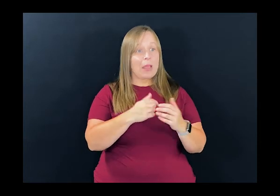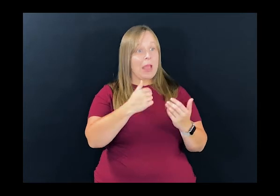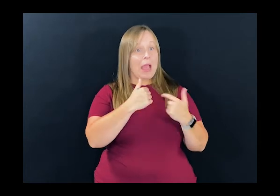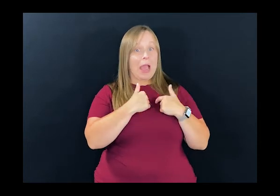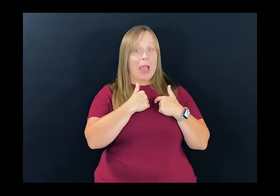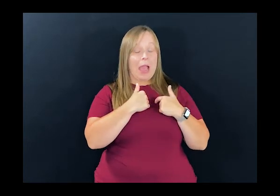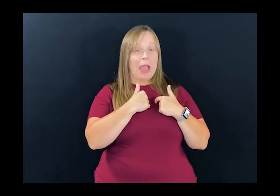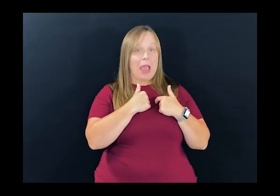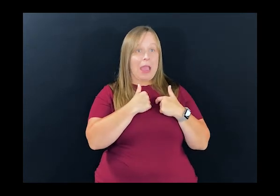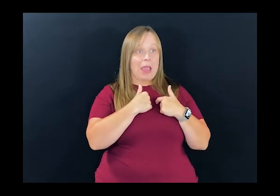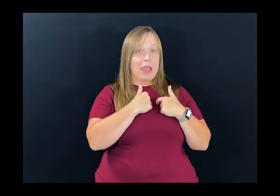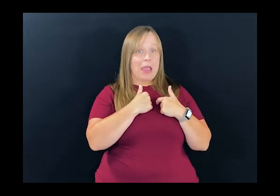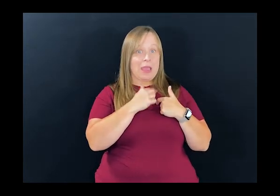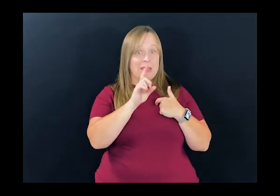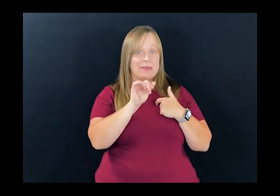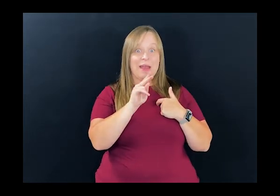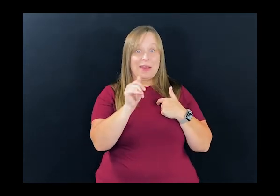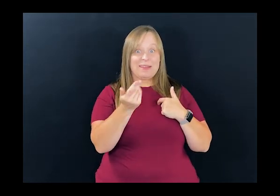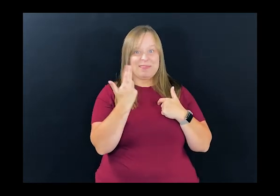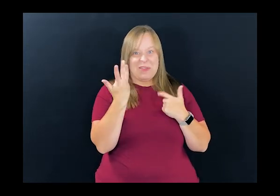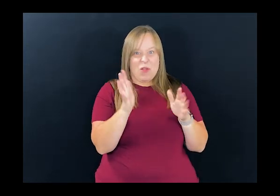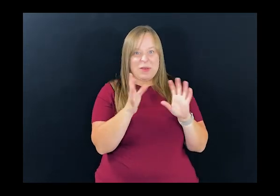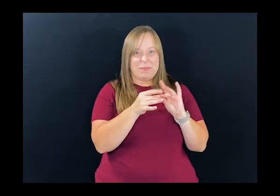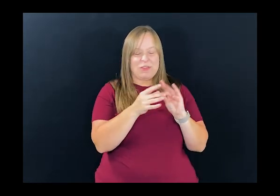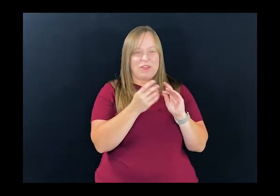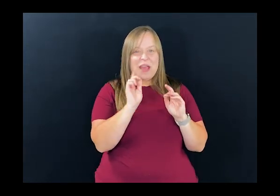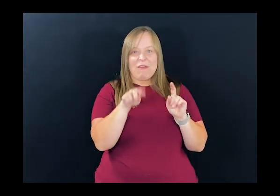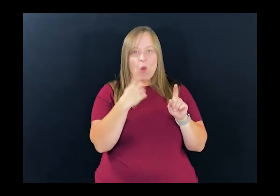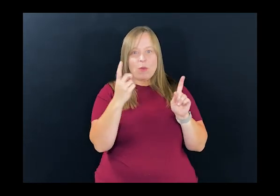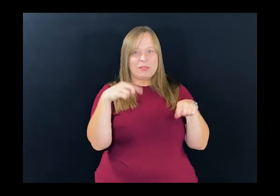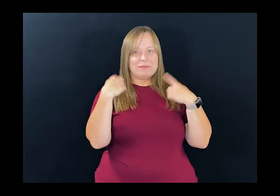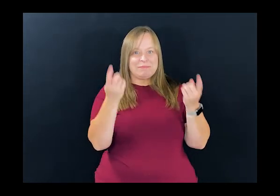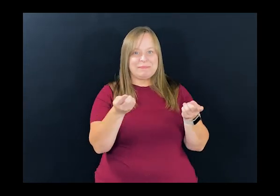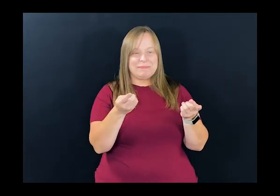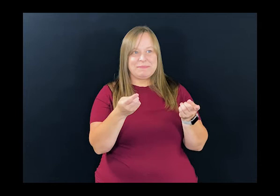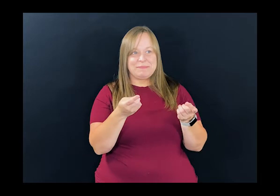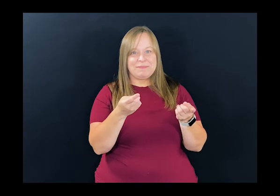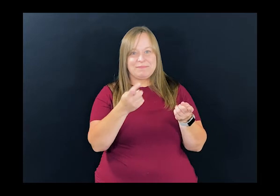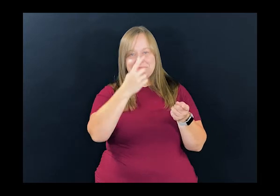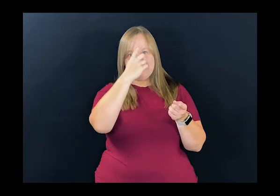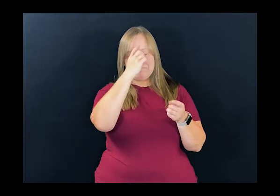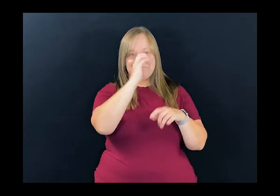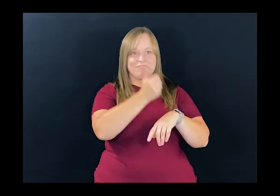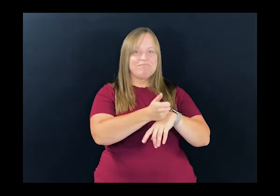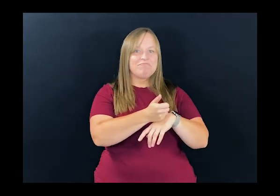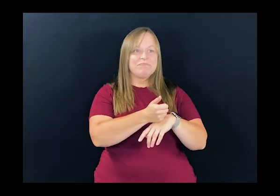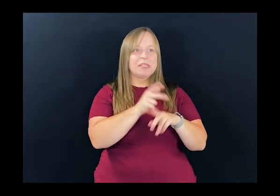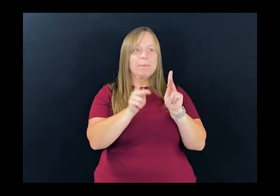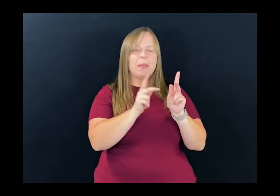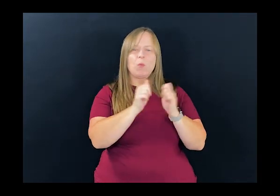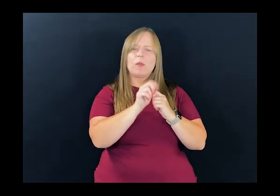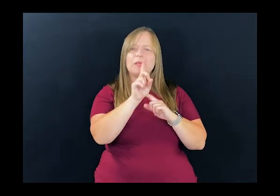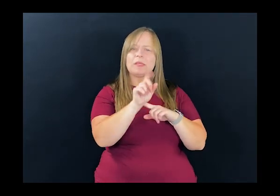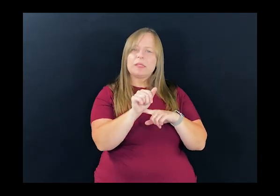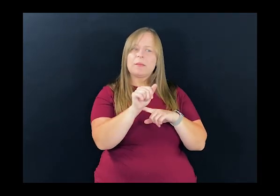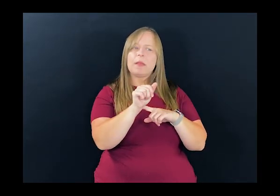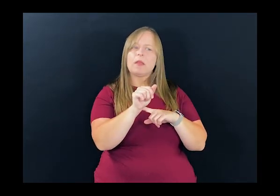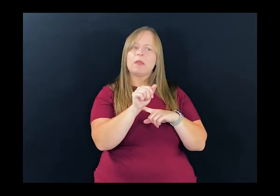I, like Donna has said, I have always been of the mindset that people with disabilities